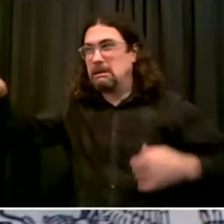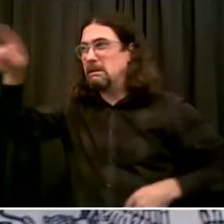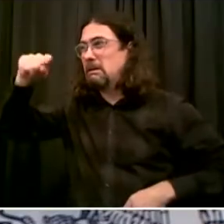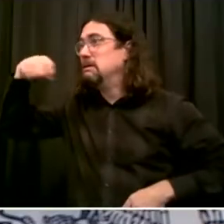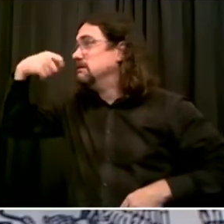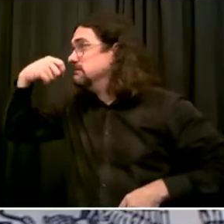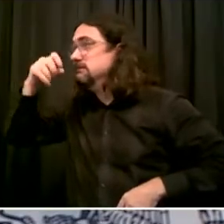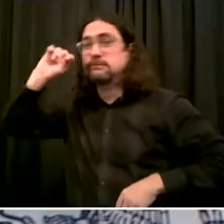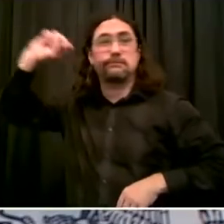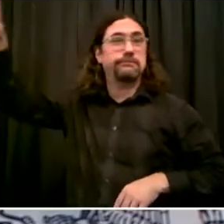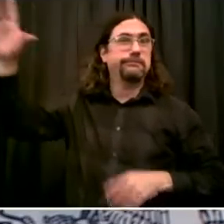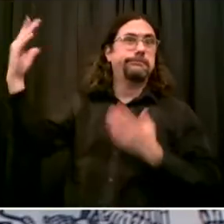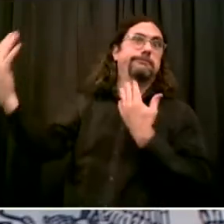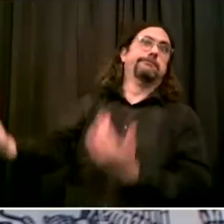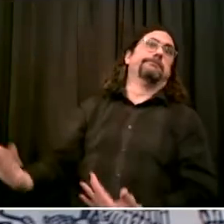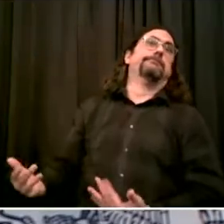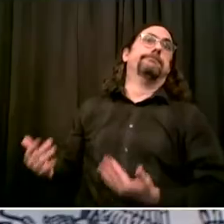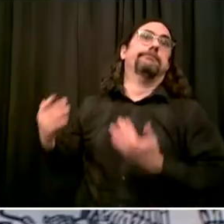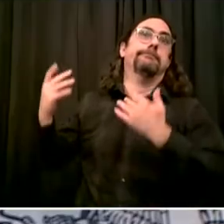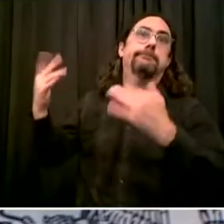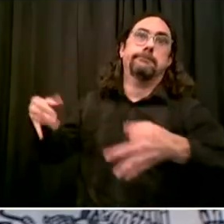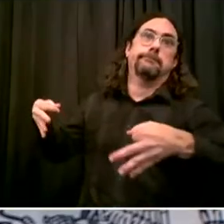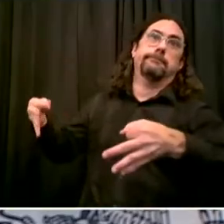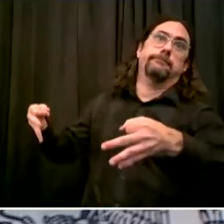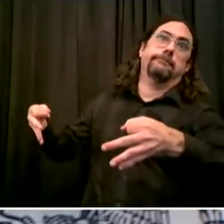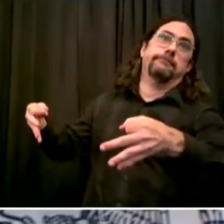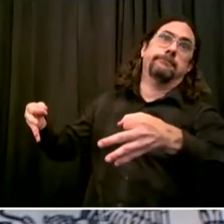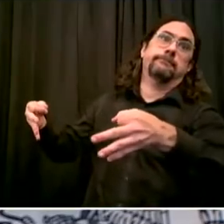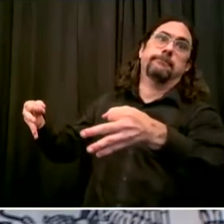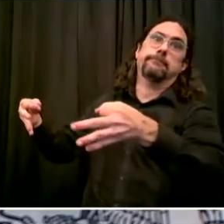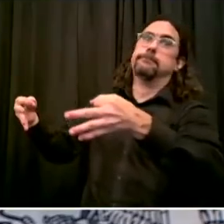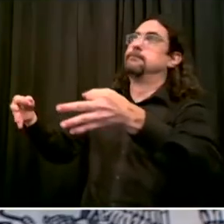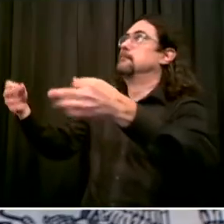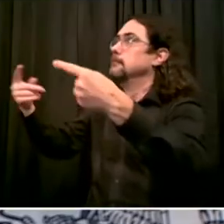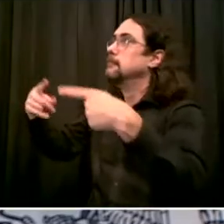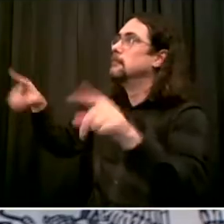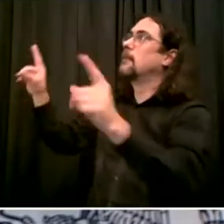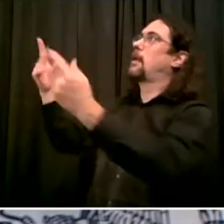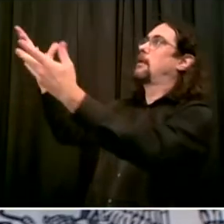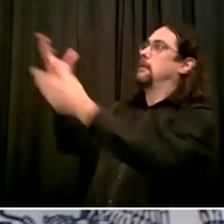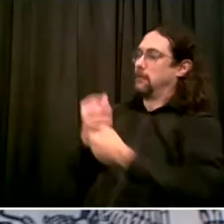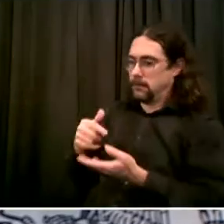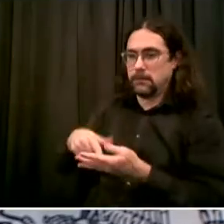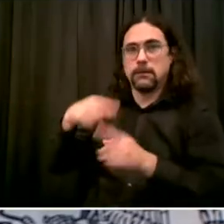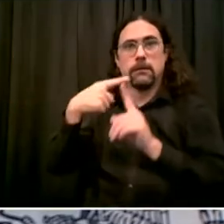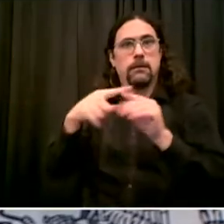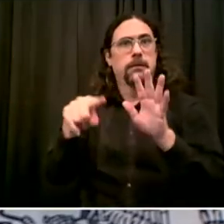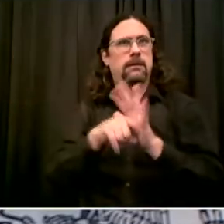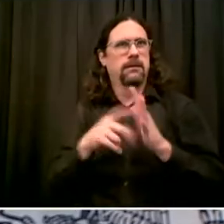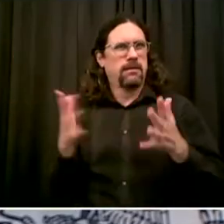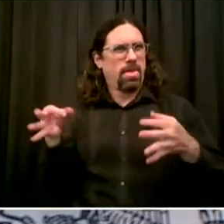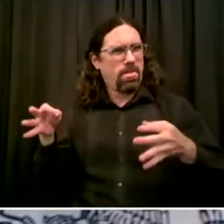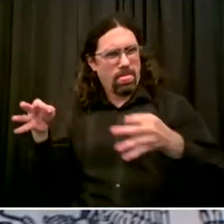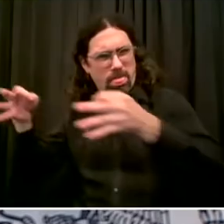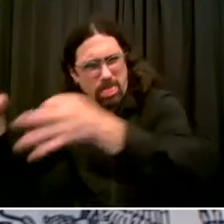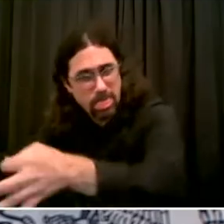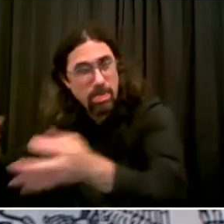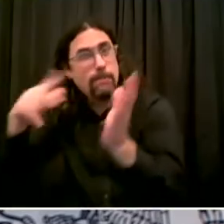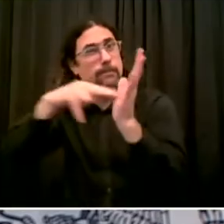DELAYS AND IT IS RELEVANT TO THE SCHOOL REOPEN